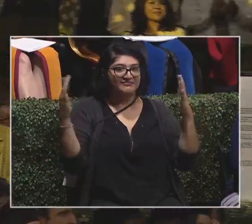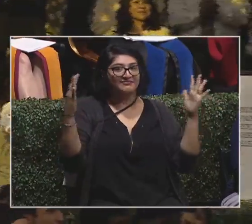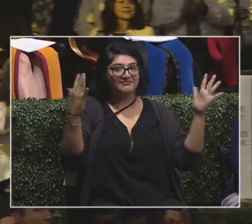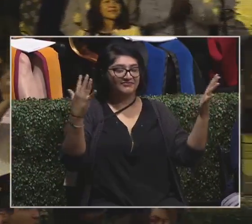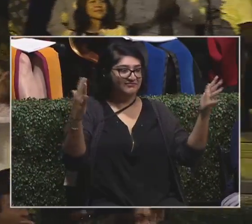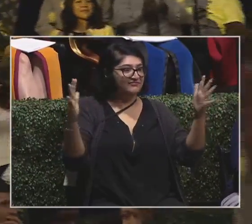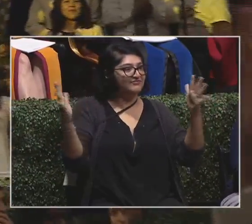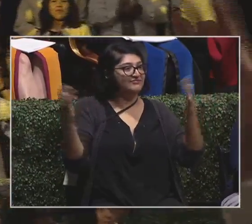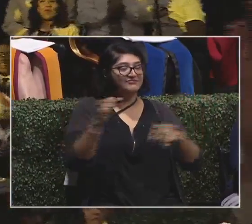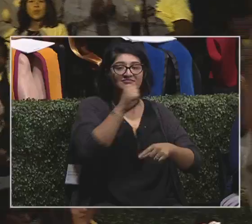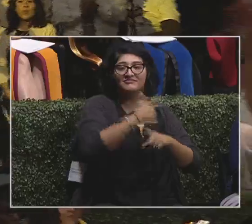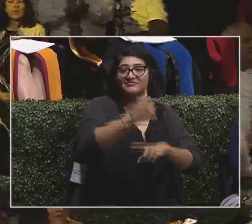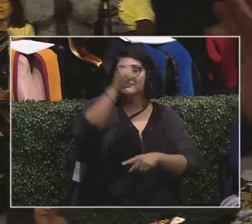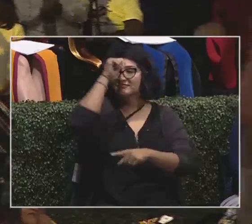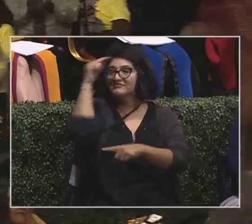WE WANT TO ADD THE GRANDMOTHERS AND GRANDFATHERS.